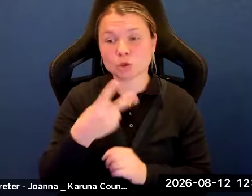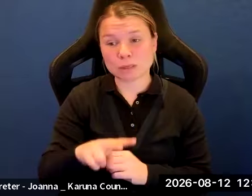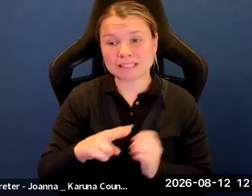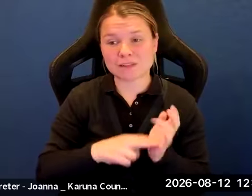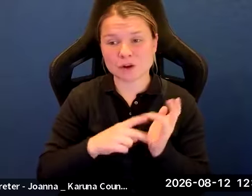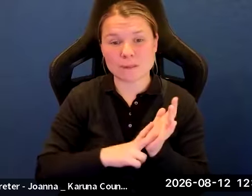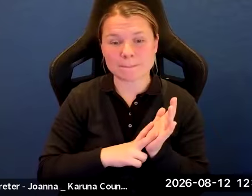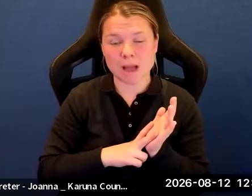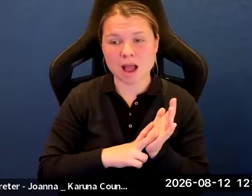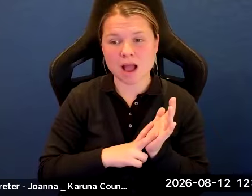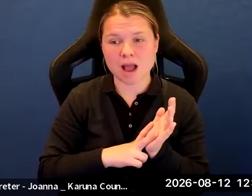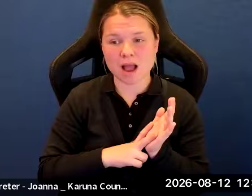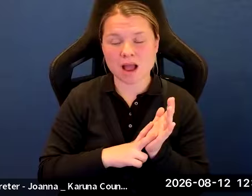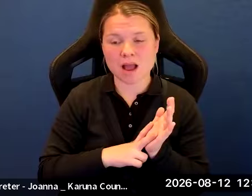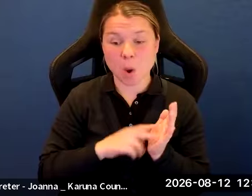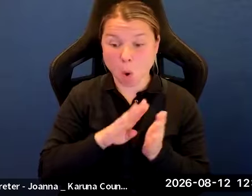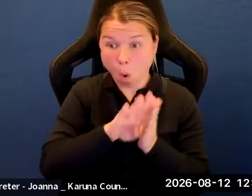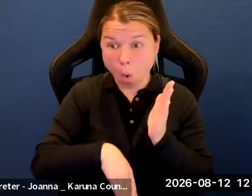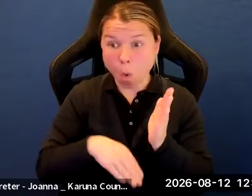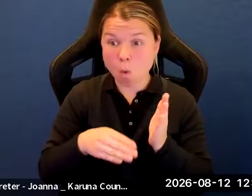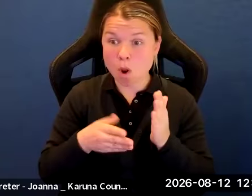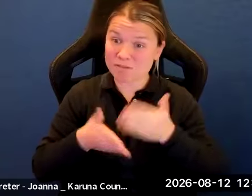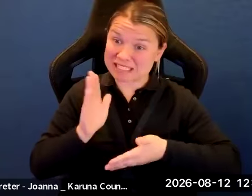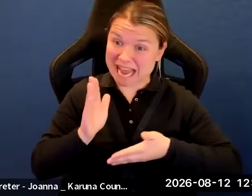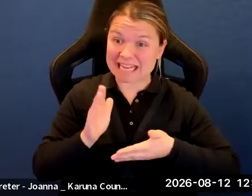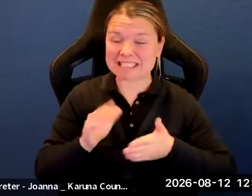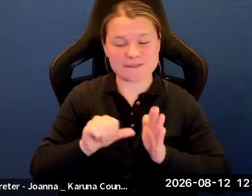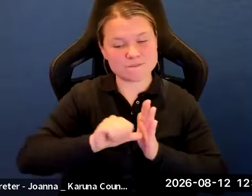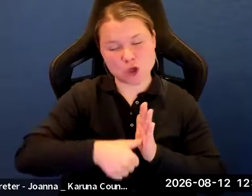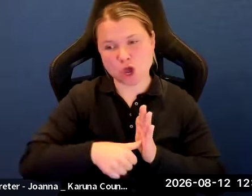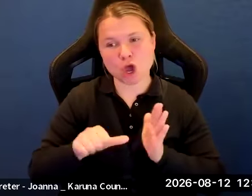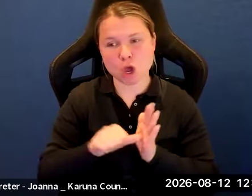deadlines. And so the host institution confirmation date